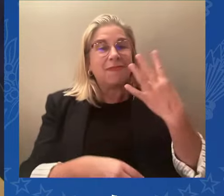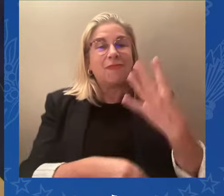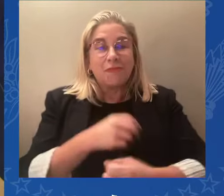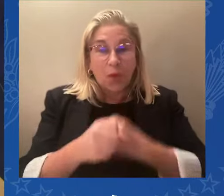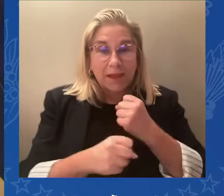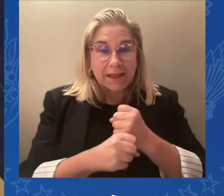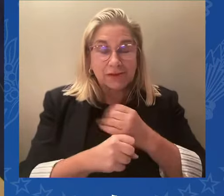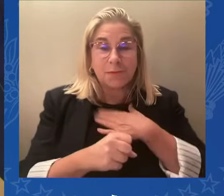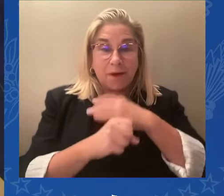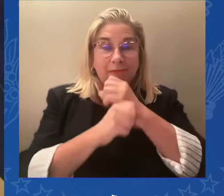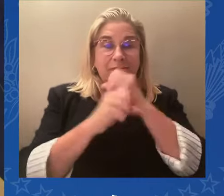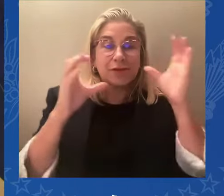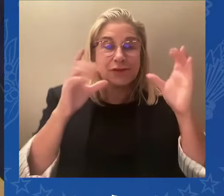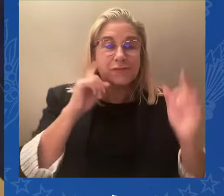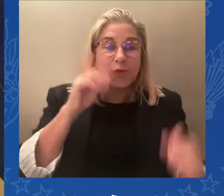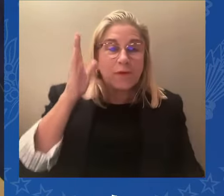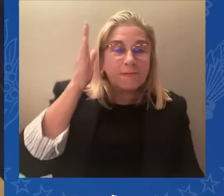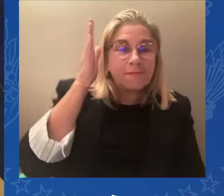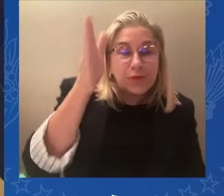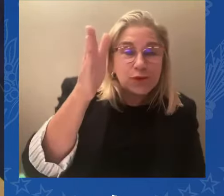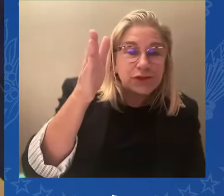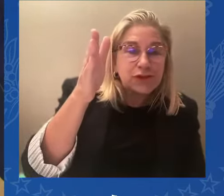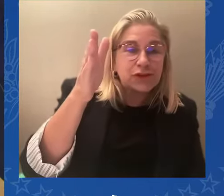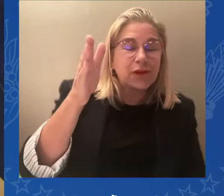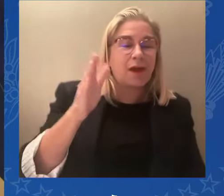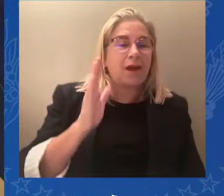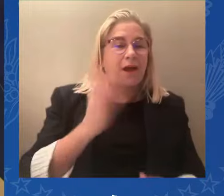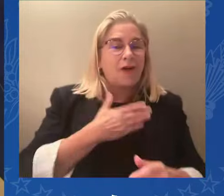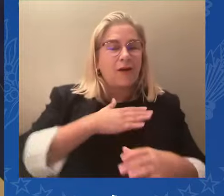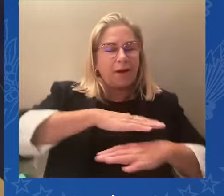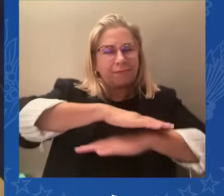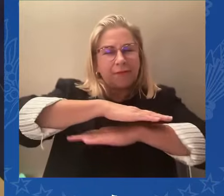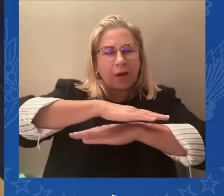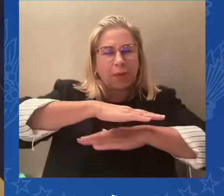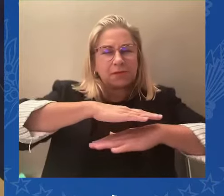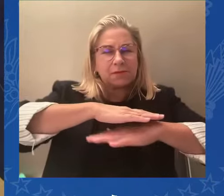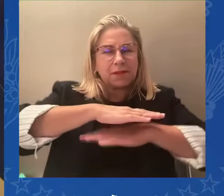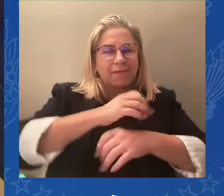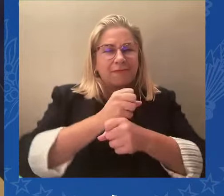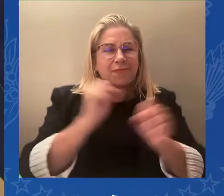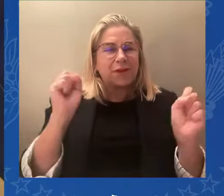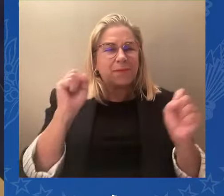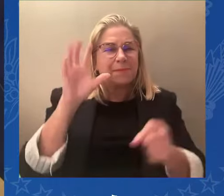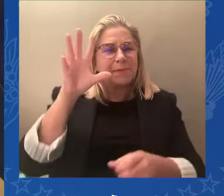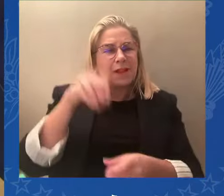including the freedom to vote, which is why we will finally pass the John Lewis Voting